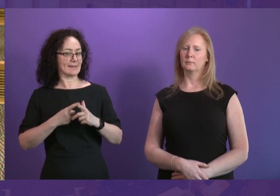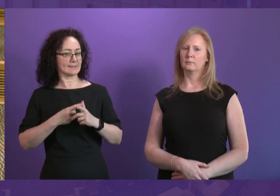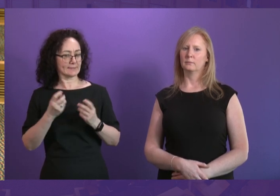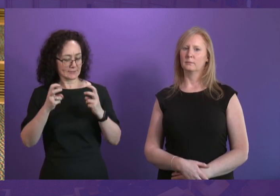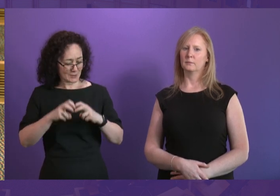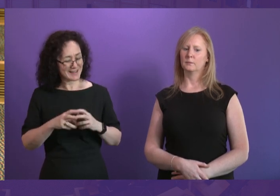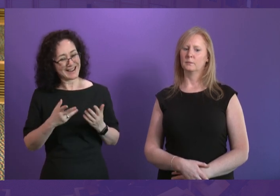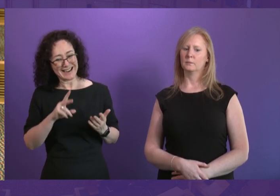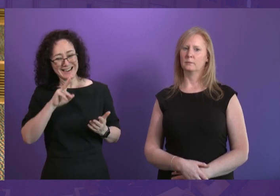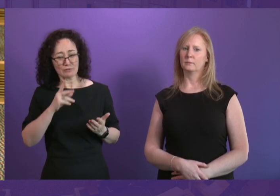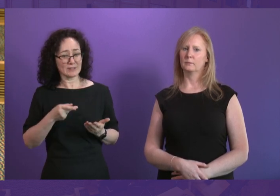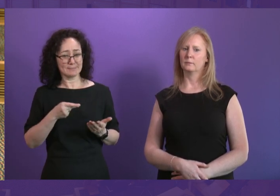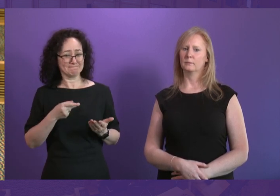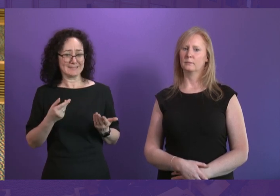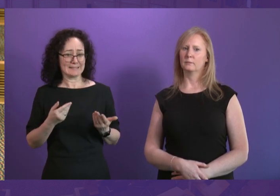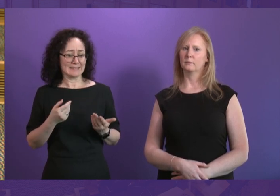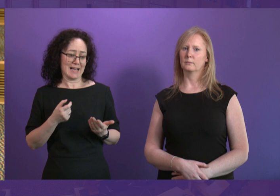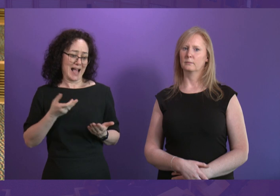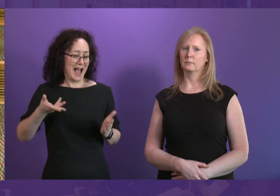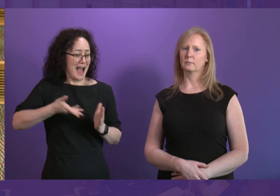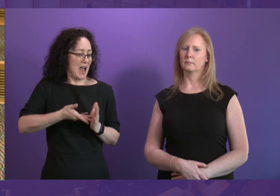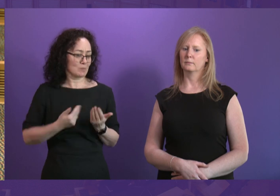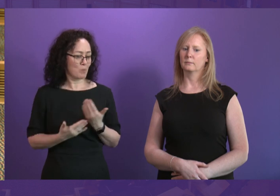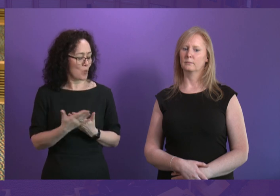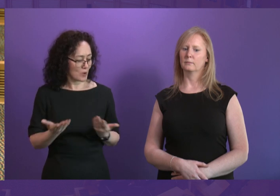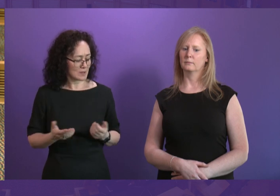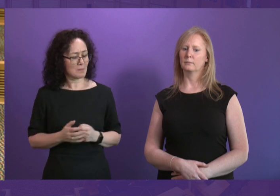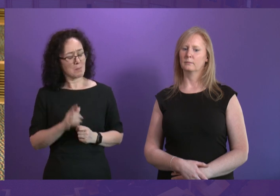repeat what I have already said. It is in the interests of everyone that investigations